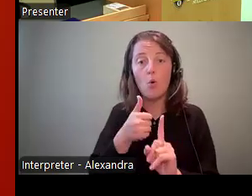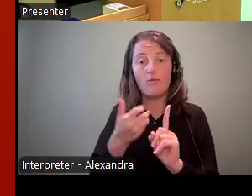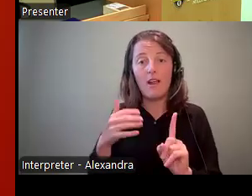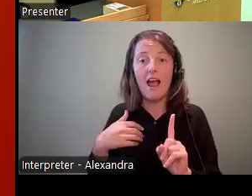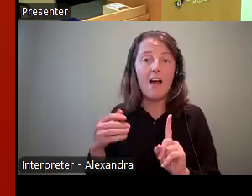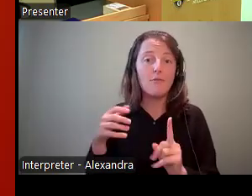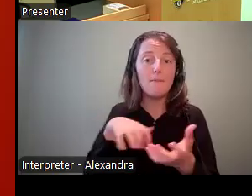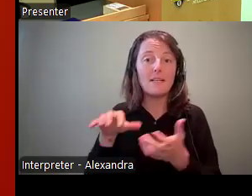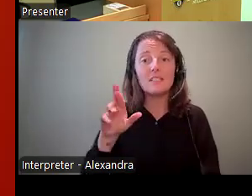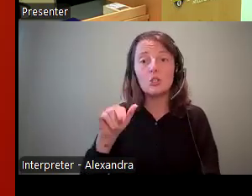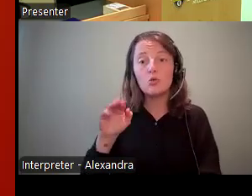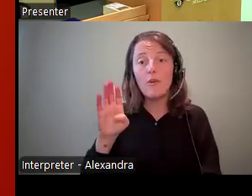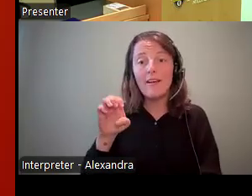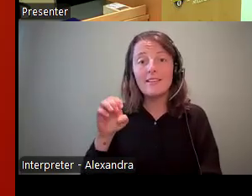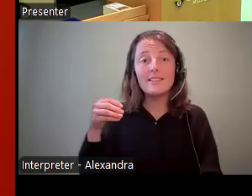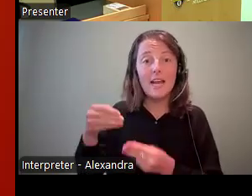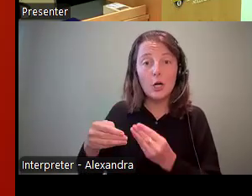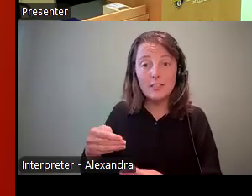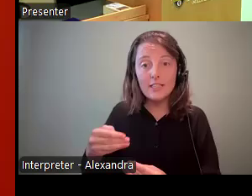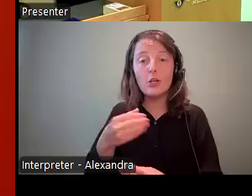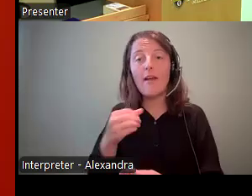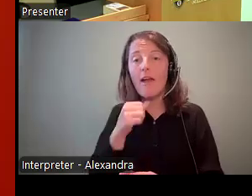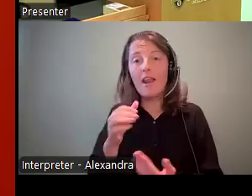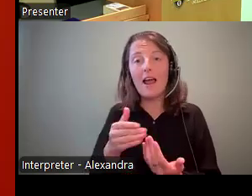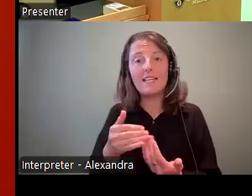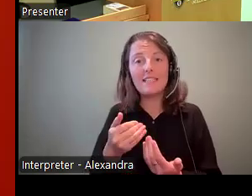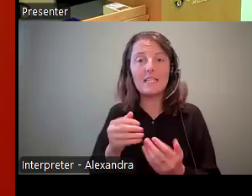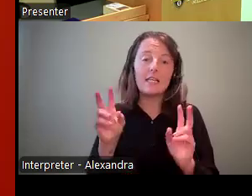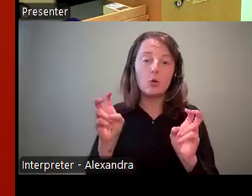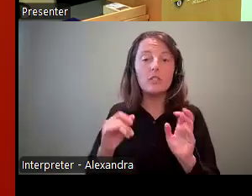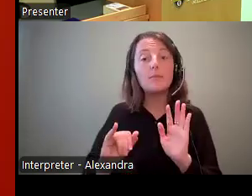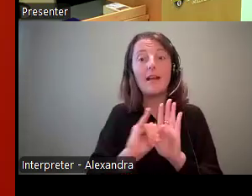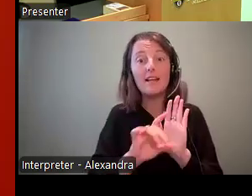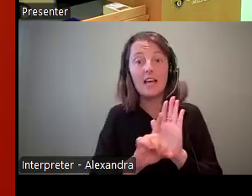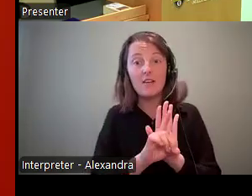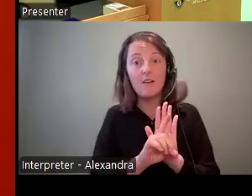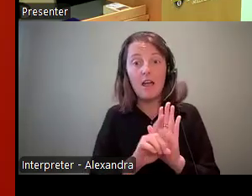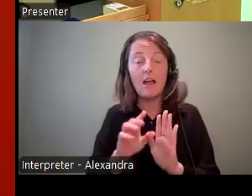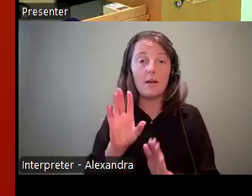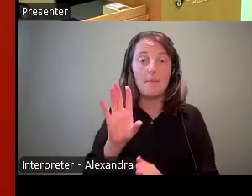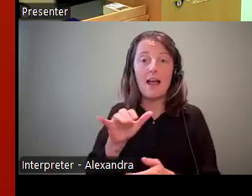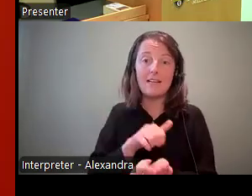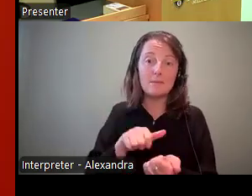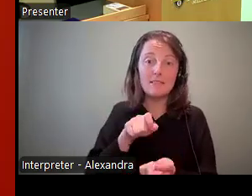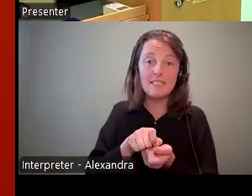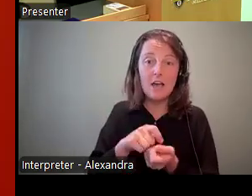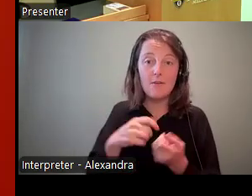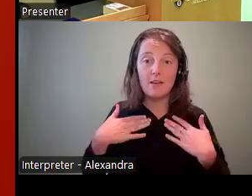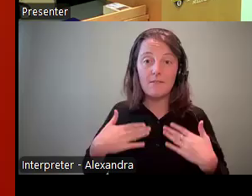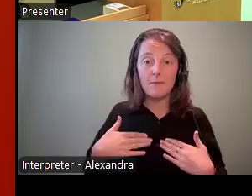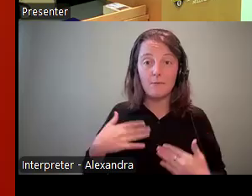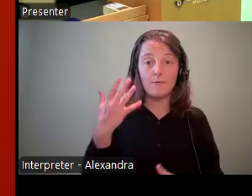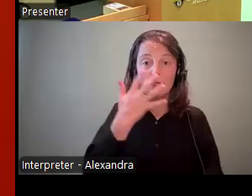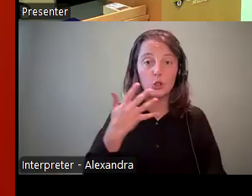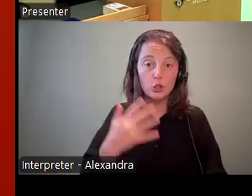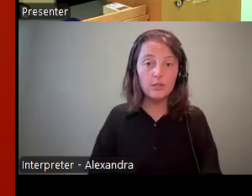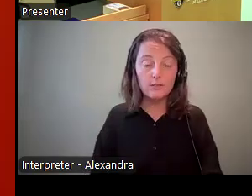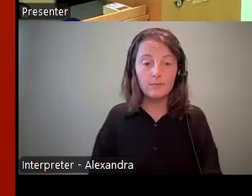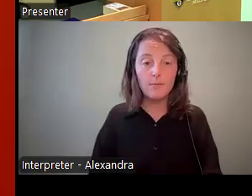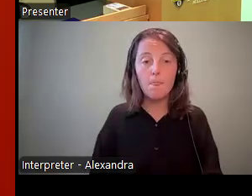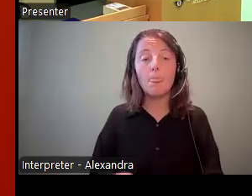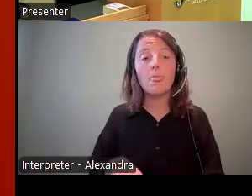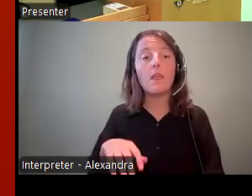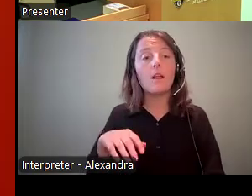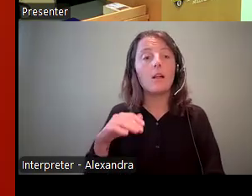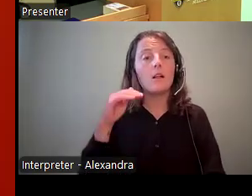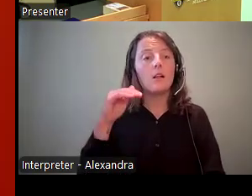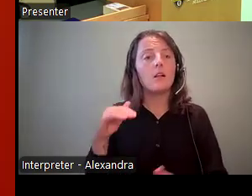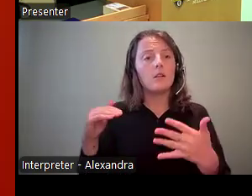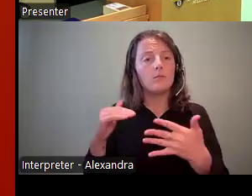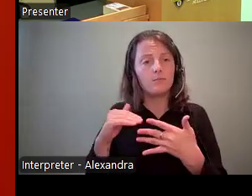cannot be so to speak easily identified by certain phenotypic features. The 1870 wall is a reference